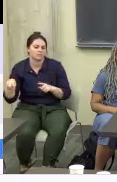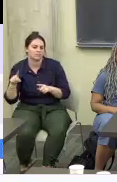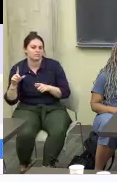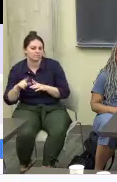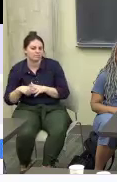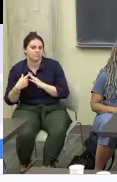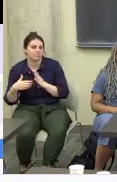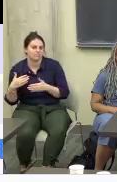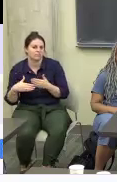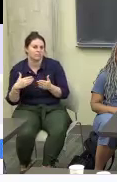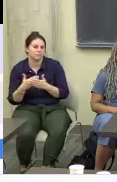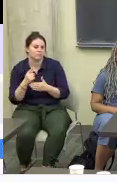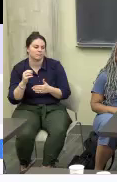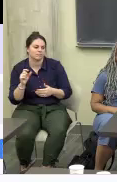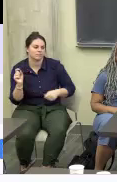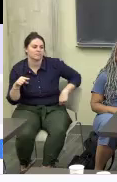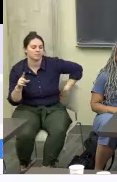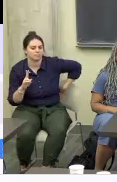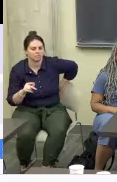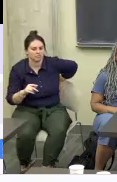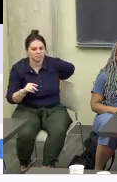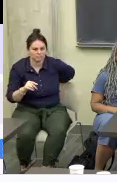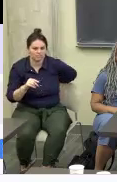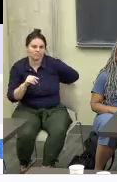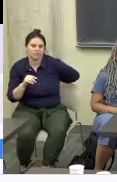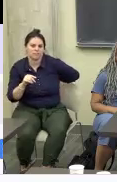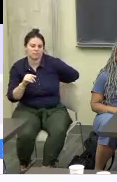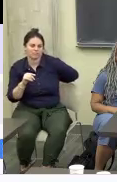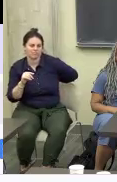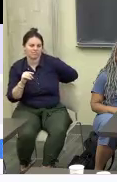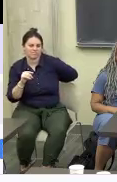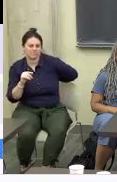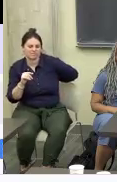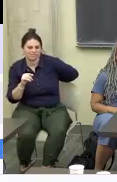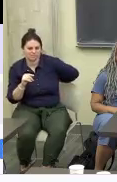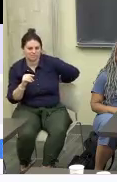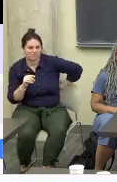the new tools that they use and i think the The open source movement is also a big going